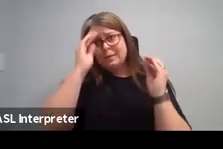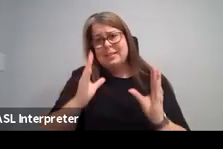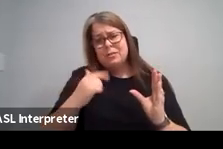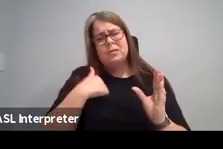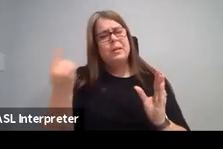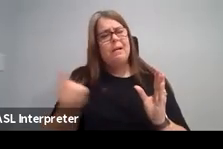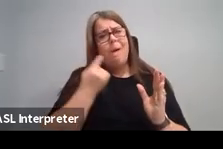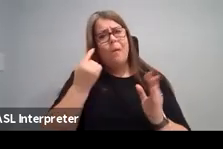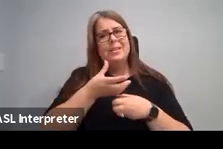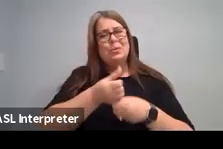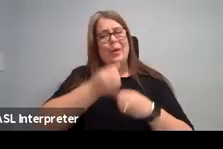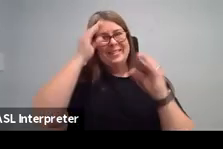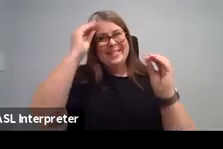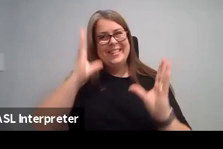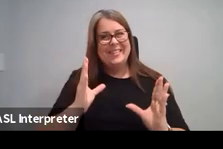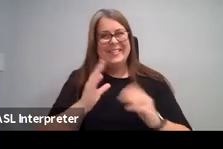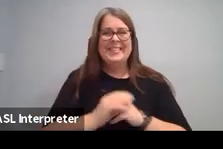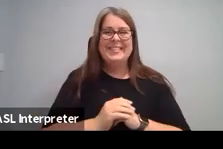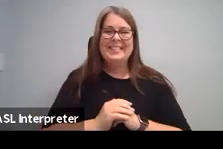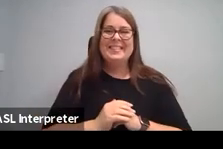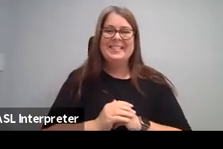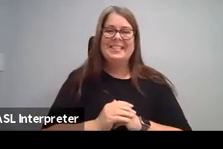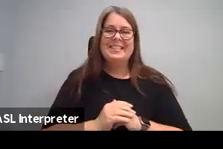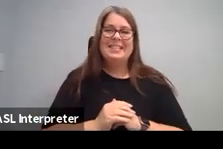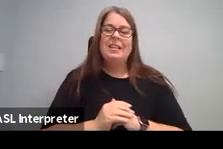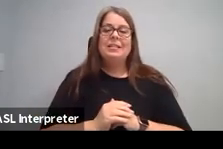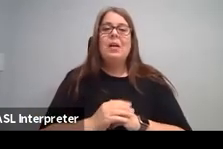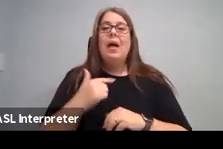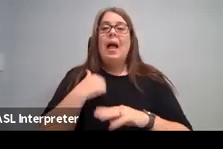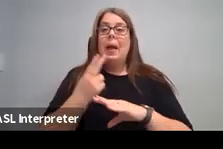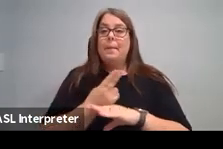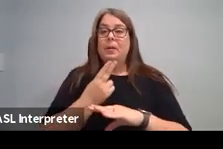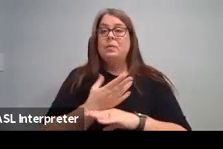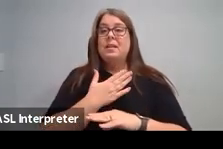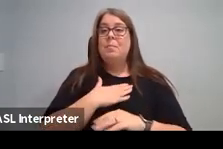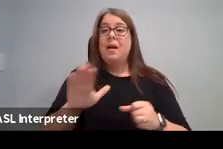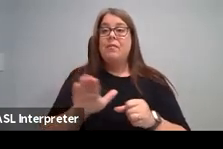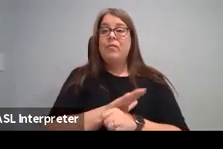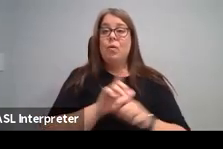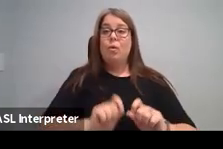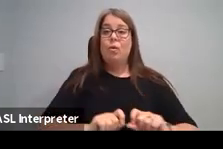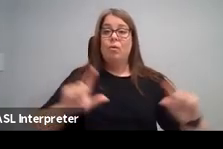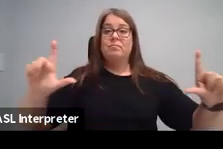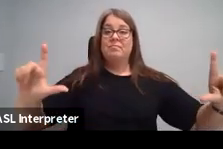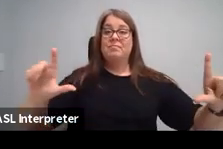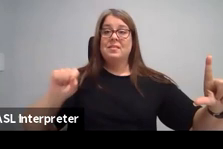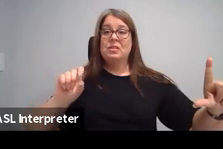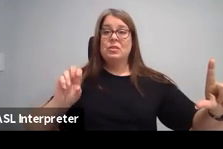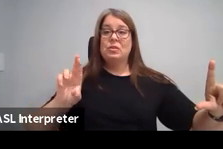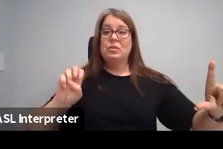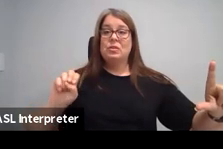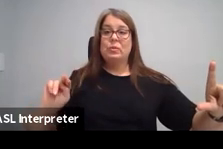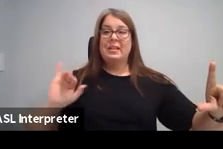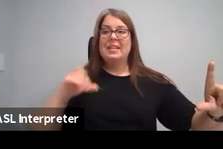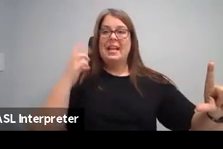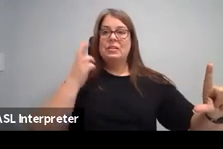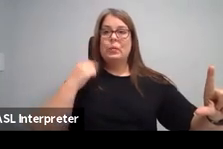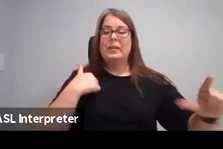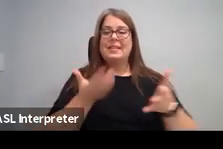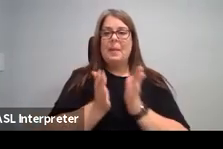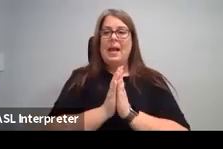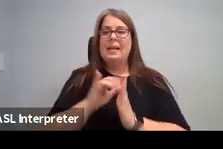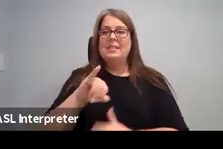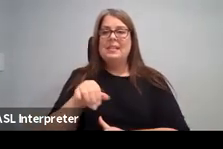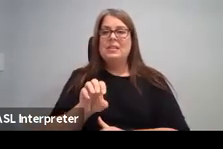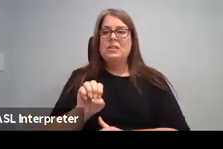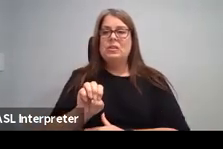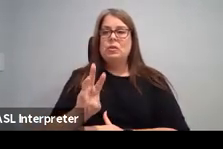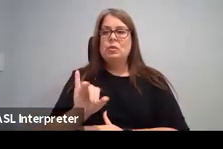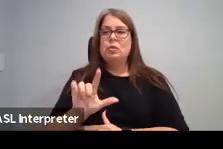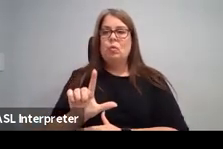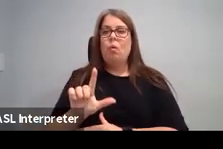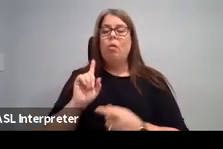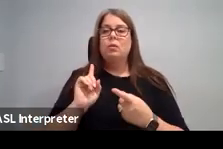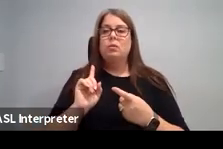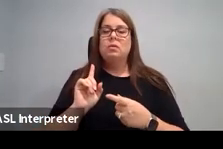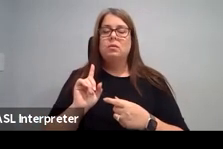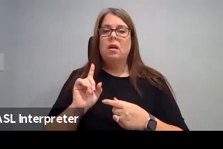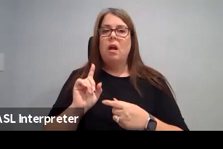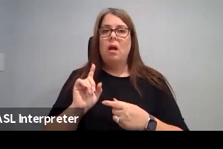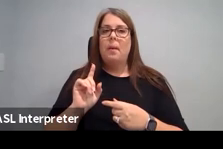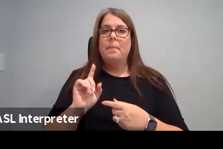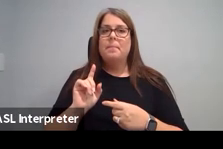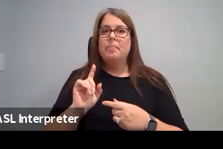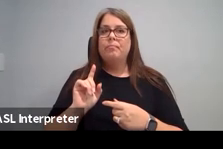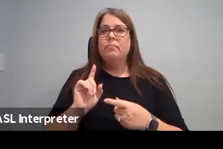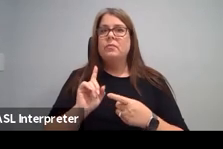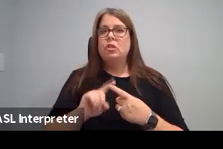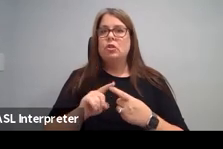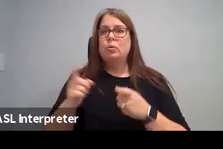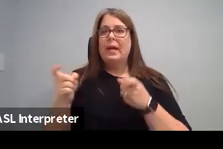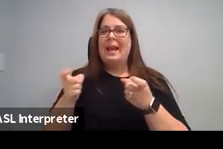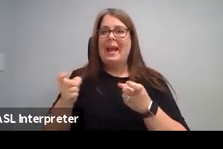Allison Frenzel : And I am having a full screen thing. So that's why I am depending on jewel to do pull things links and such. I, for some reason, can't switch my computer out of full screen mode. I'm on my CD computer right now so I'm oh